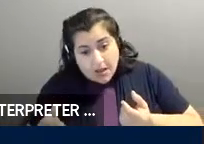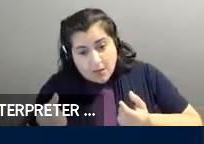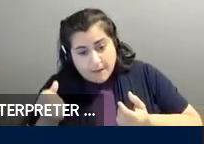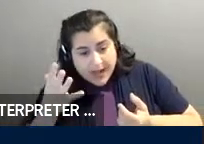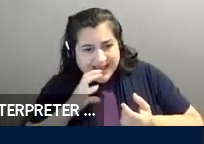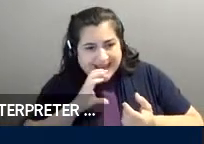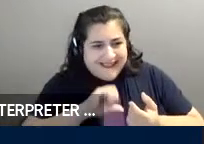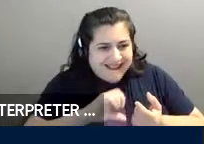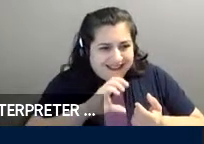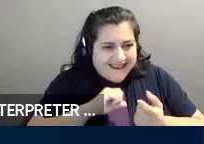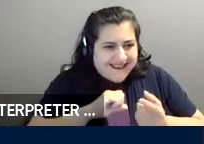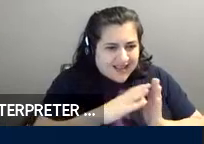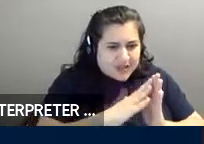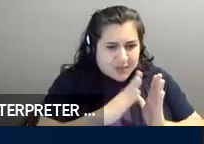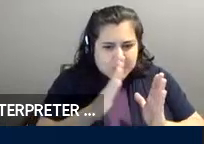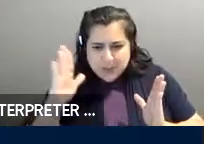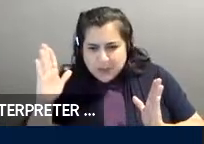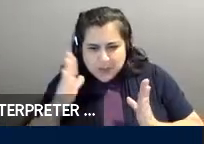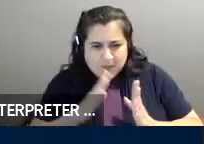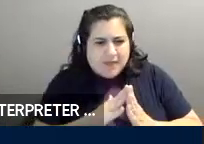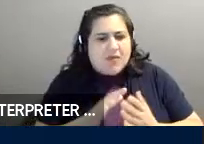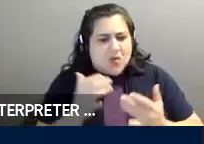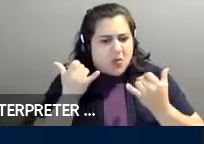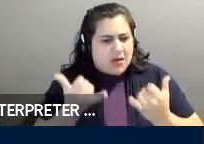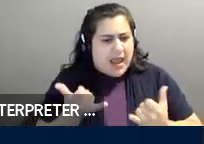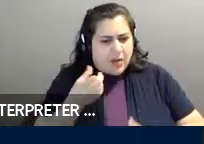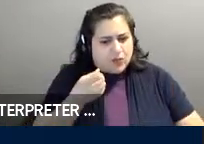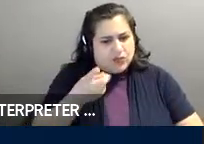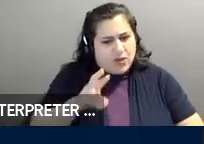bit about the findings. So let us move on to the next slide.